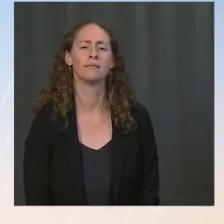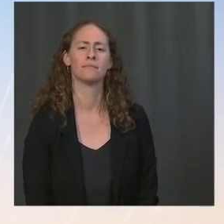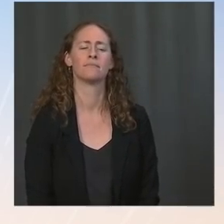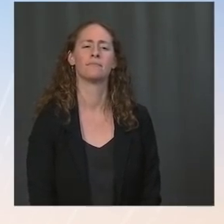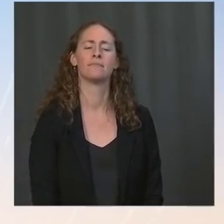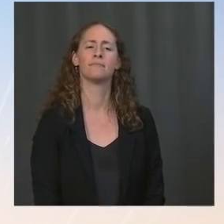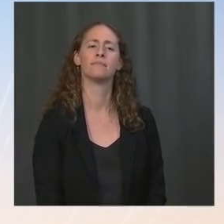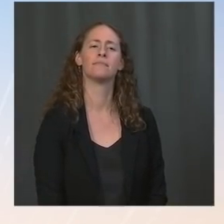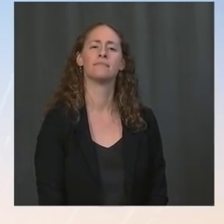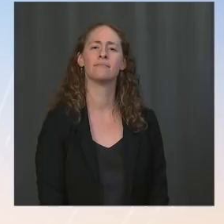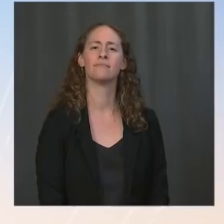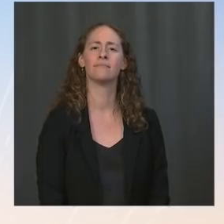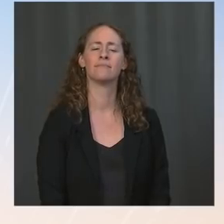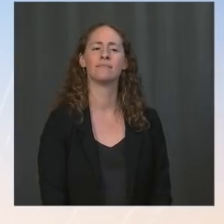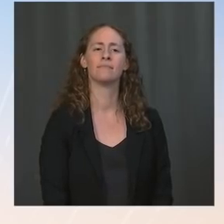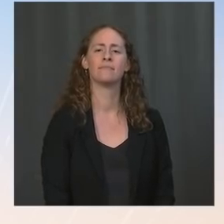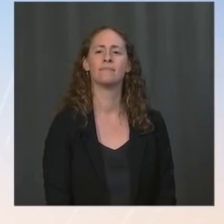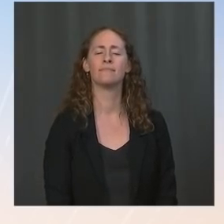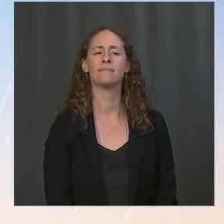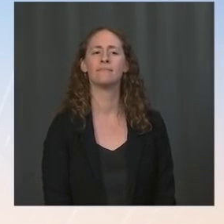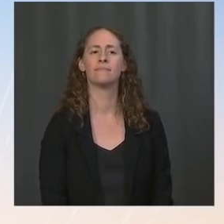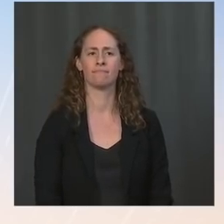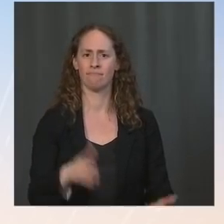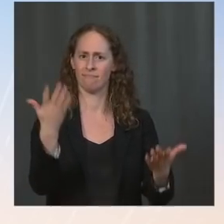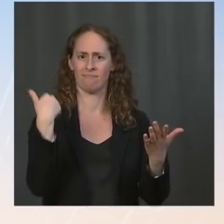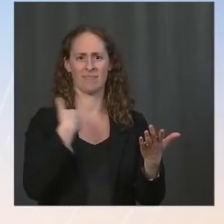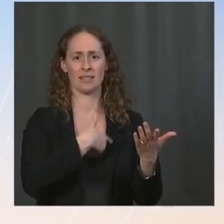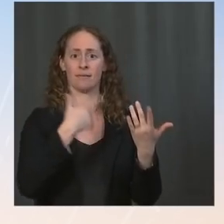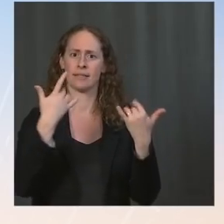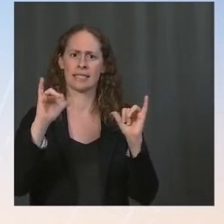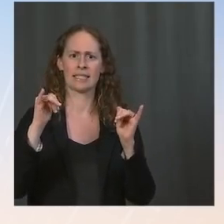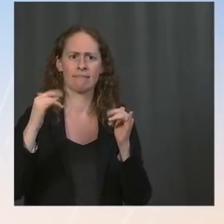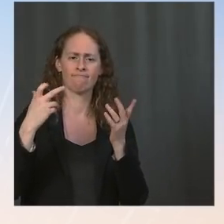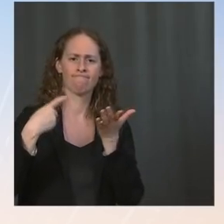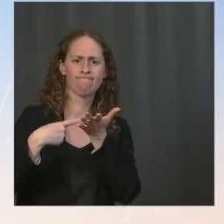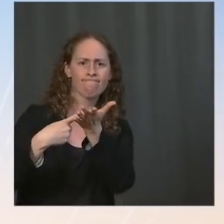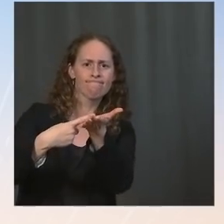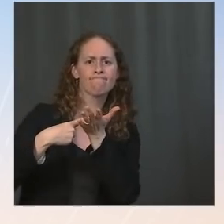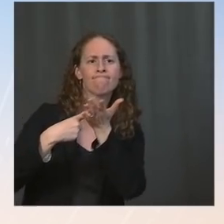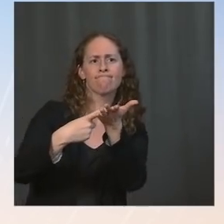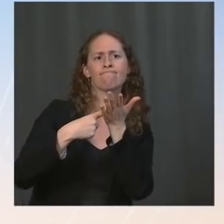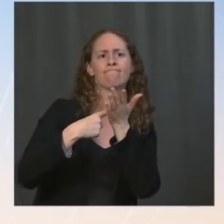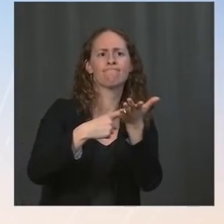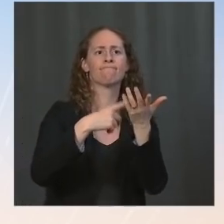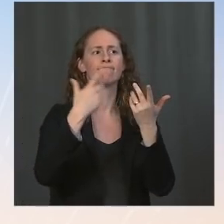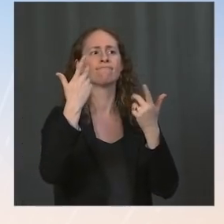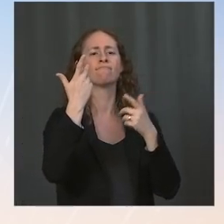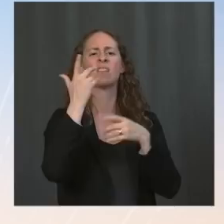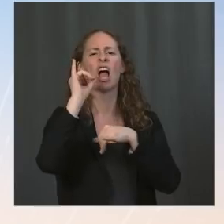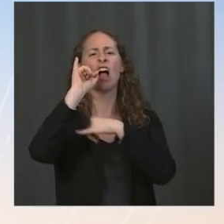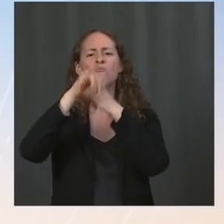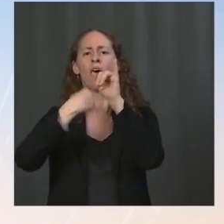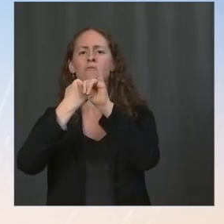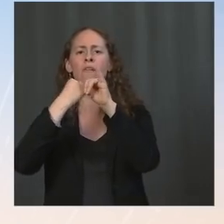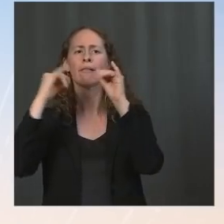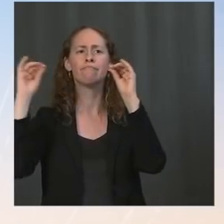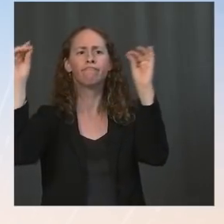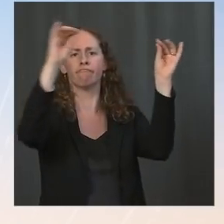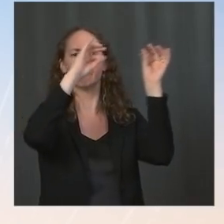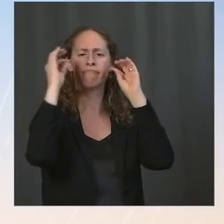urgent conversations happening at a very high level with international partners now. And we hope to have more of an update on that in the coming days.